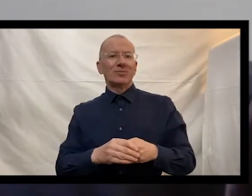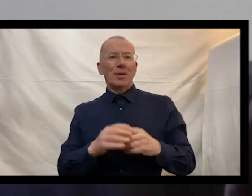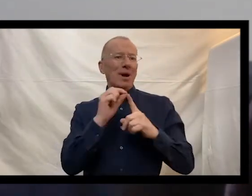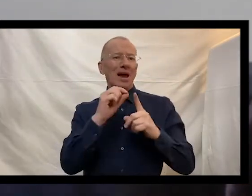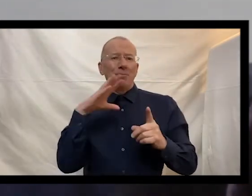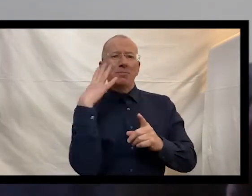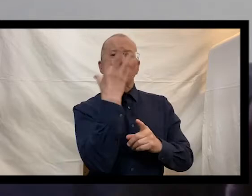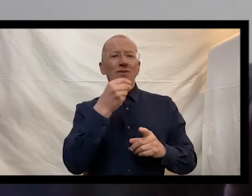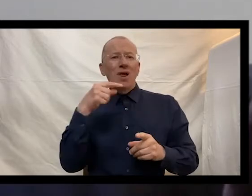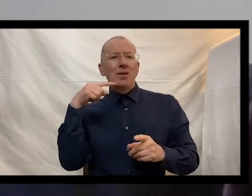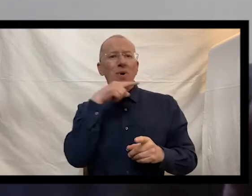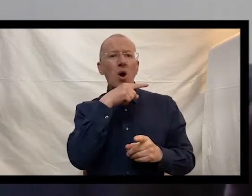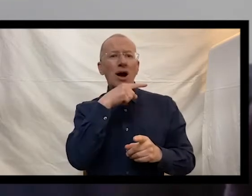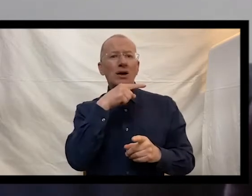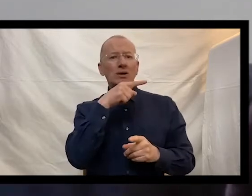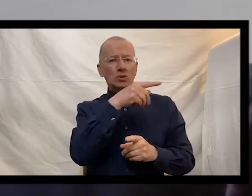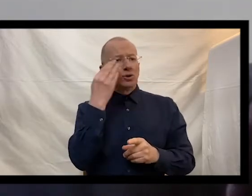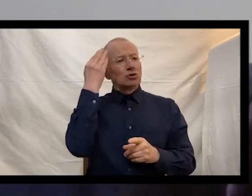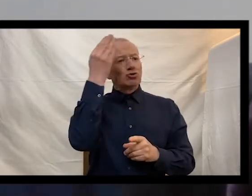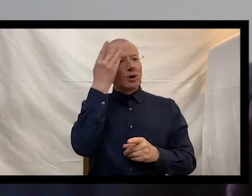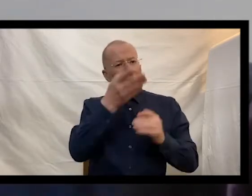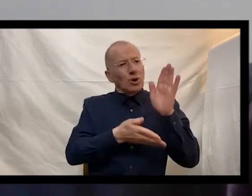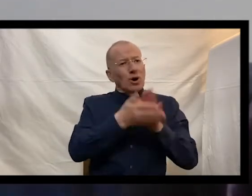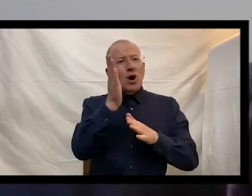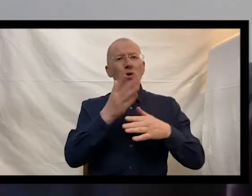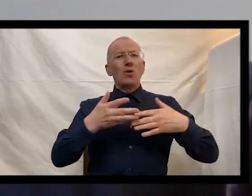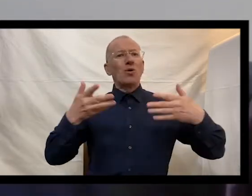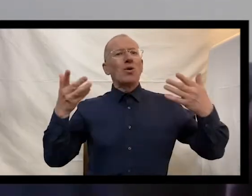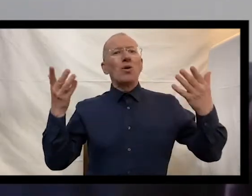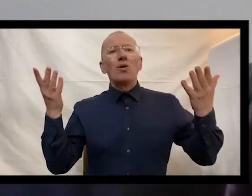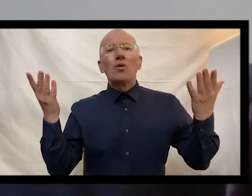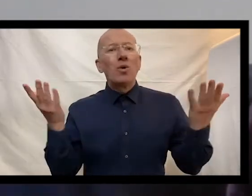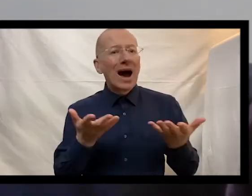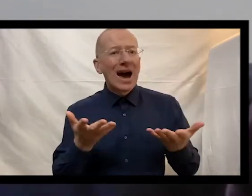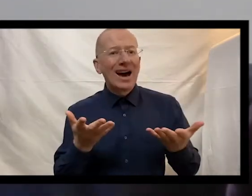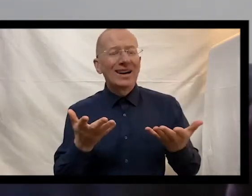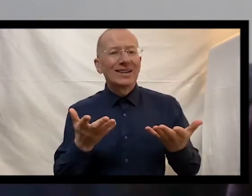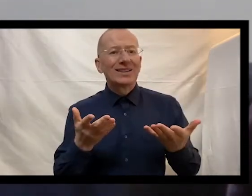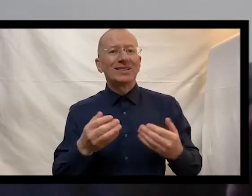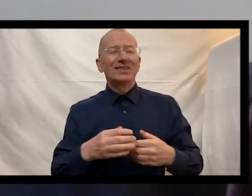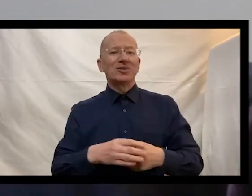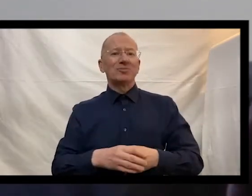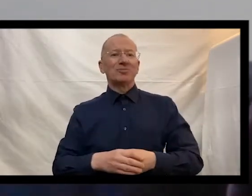P, beautiful boy Where did you go in your dreams?